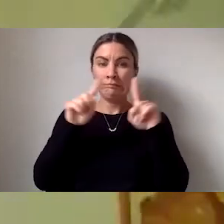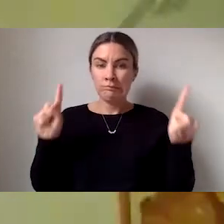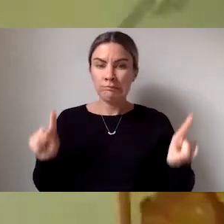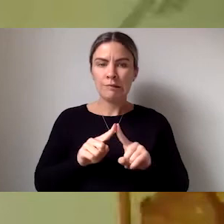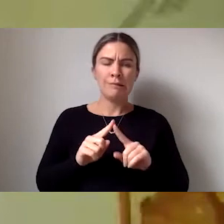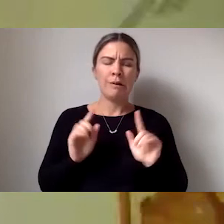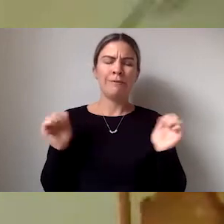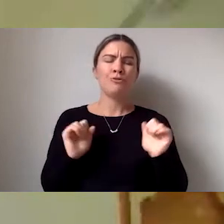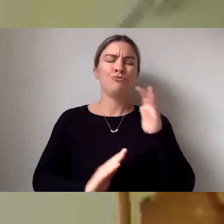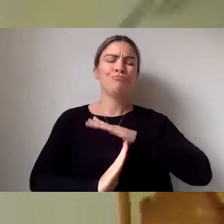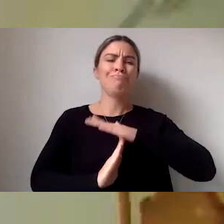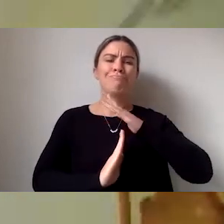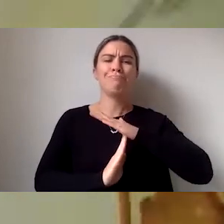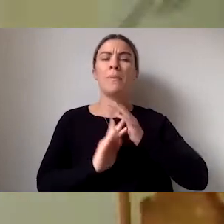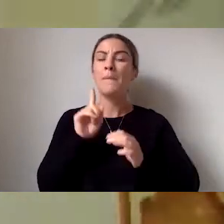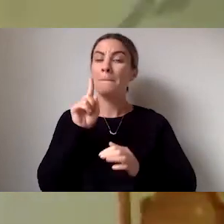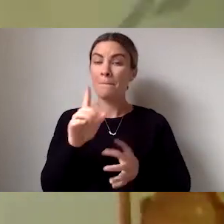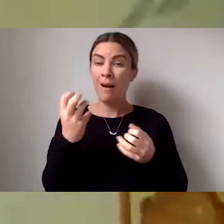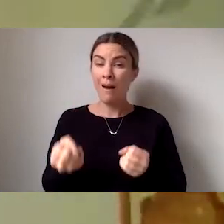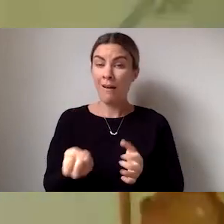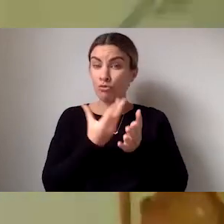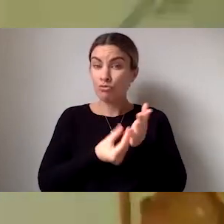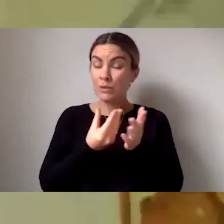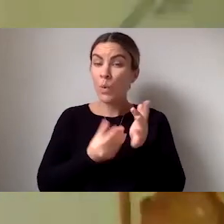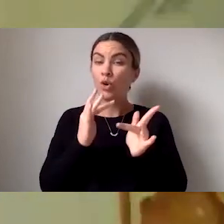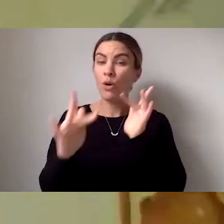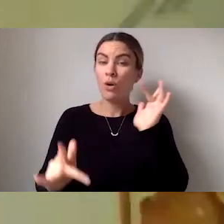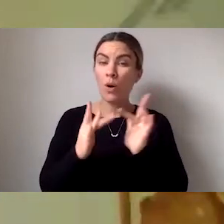our website and are a great resource to come back to in you need. We are